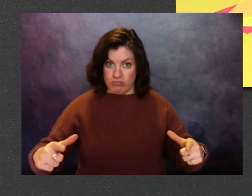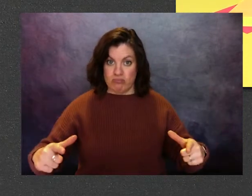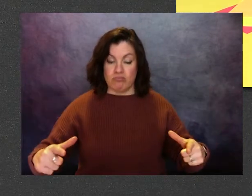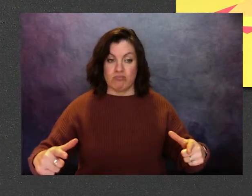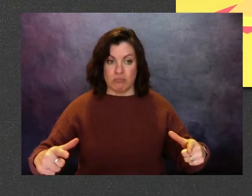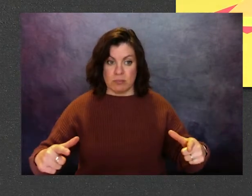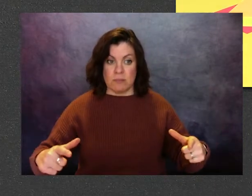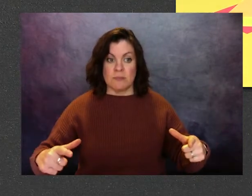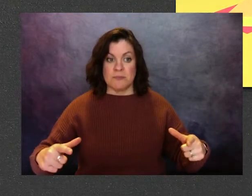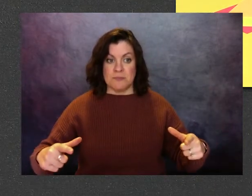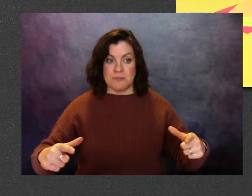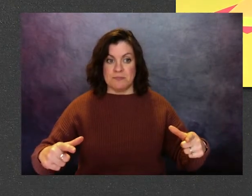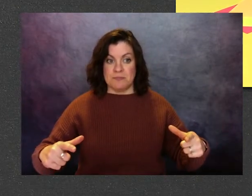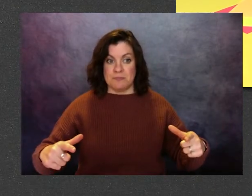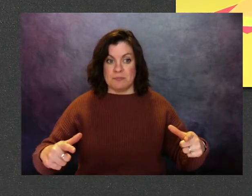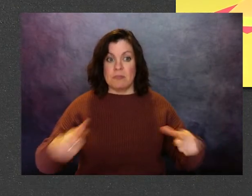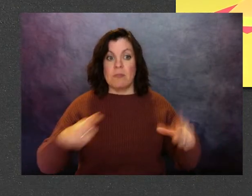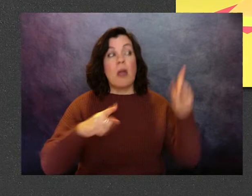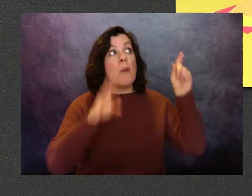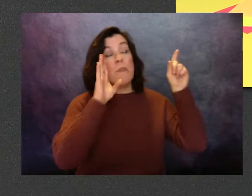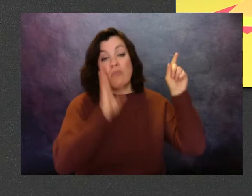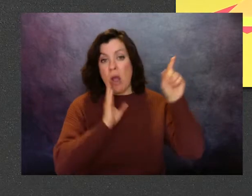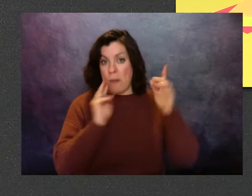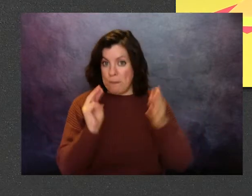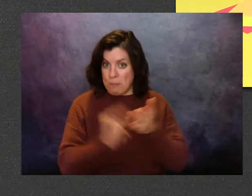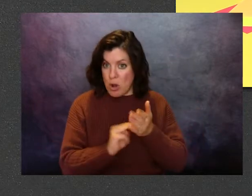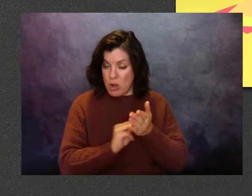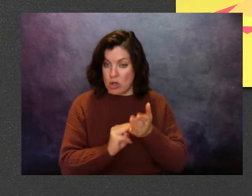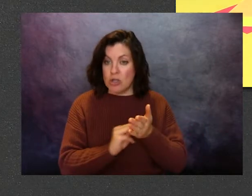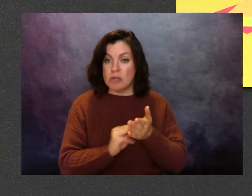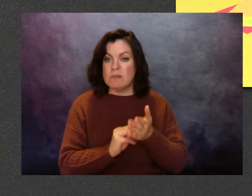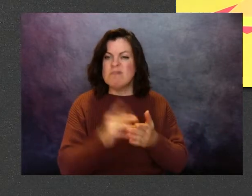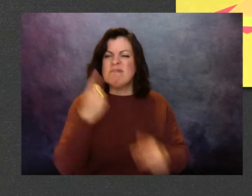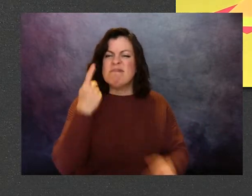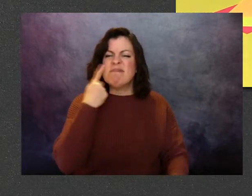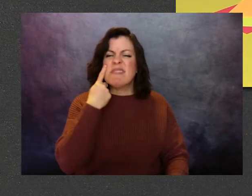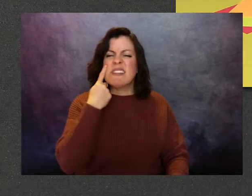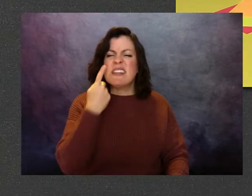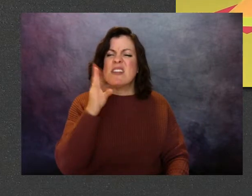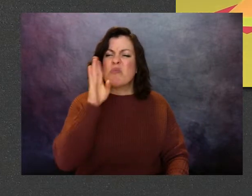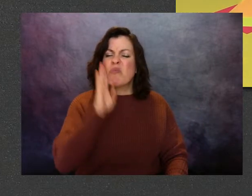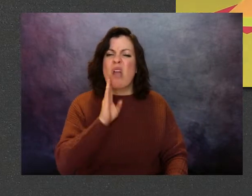and our brown marker. What do you think? Take a look at the one I already made.